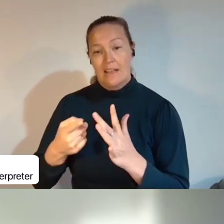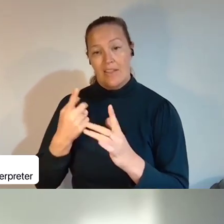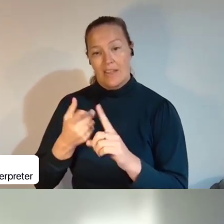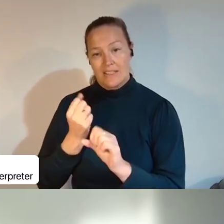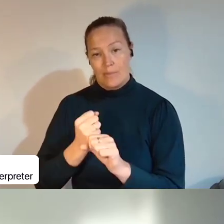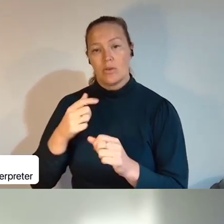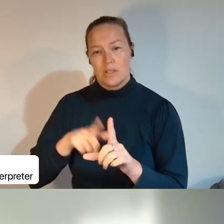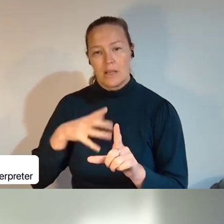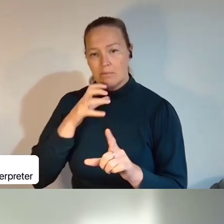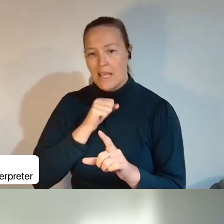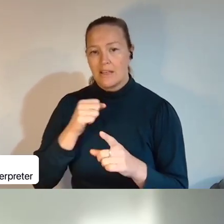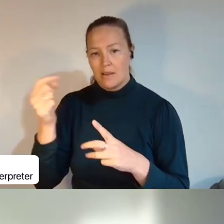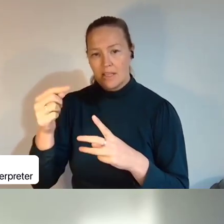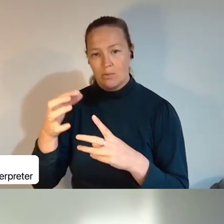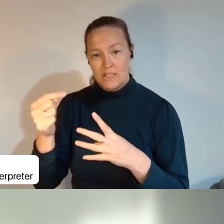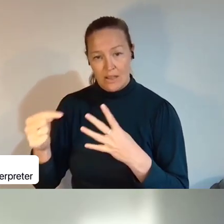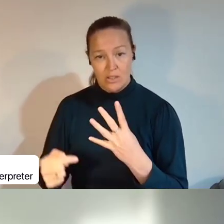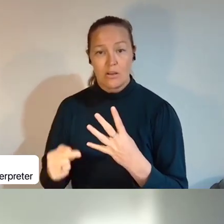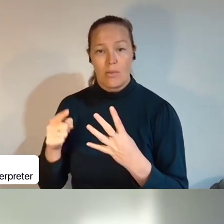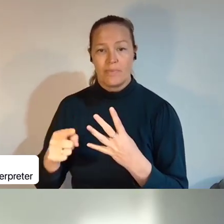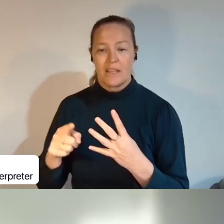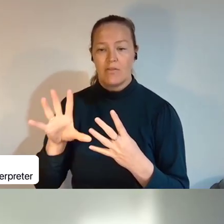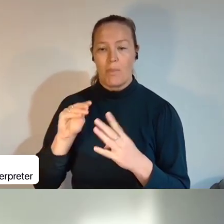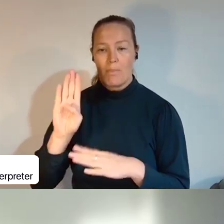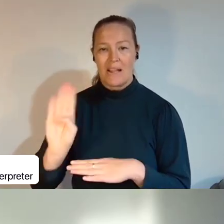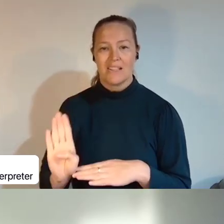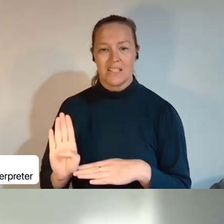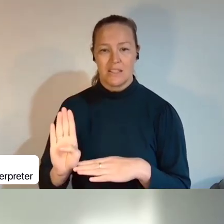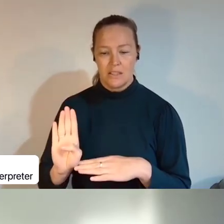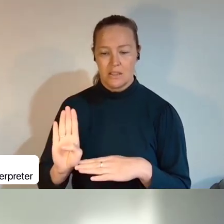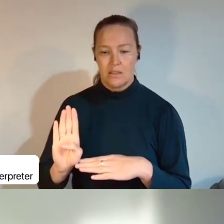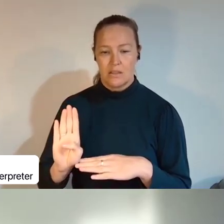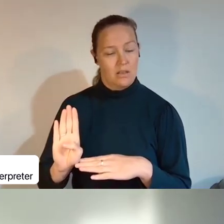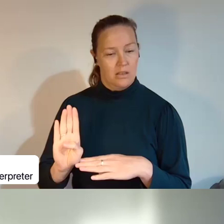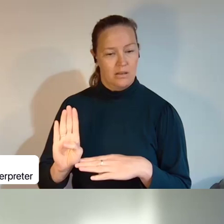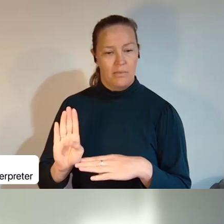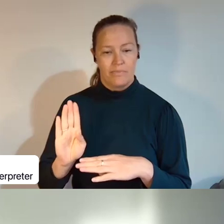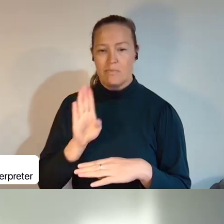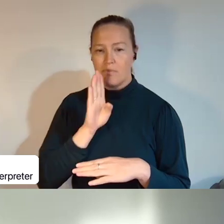selected as a candidate by the Belgium Green Party for local government. Rather than celebrating this